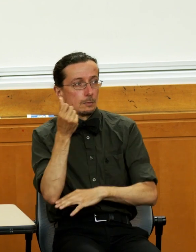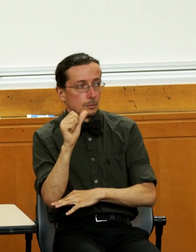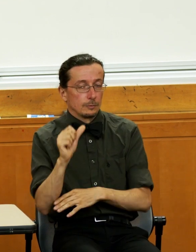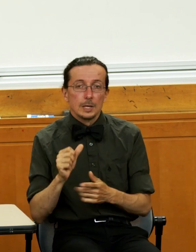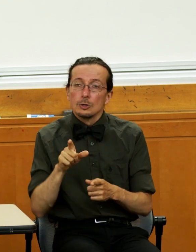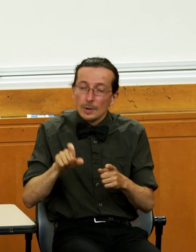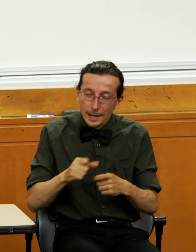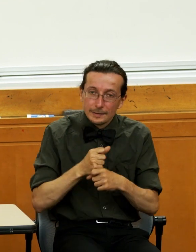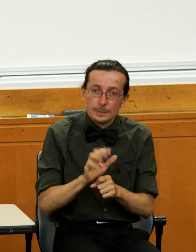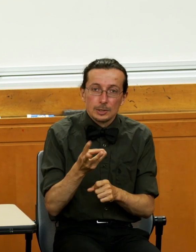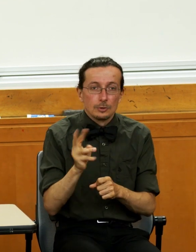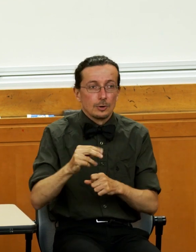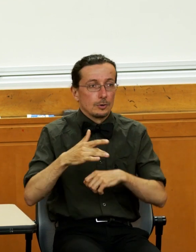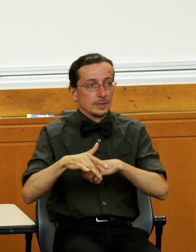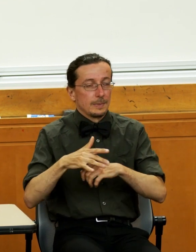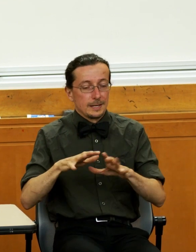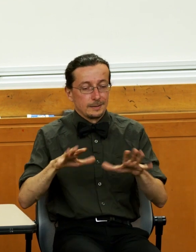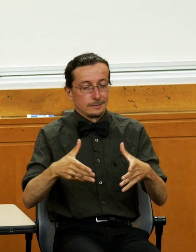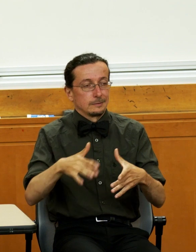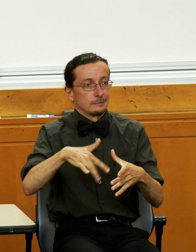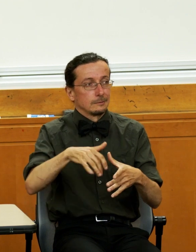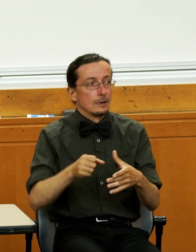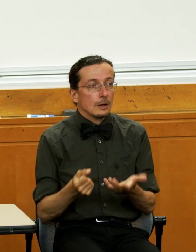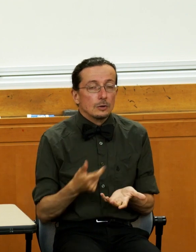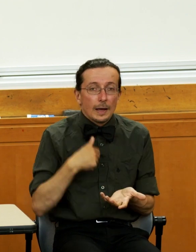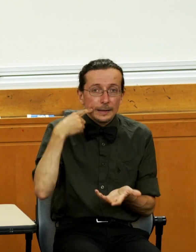yourself. So, I think that most movements are like that. There’s always going to be people who are